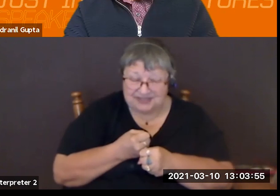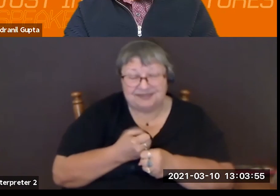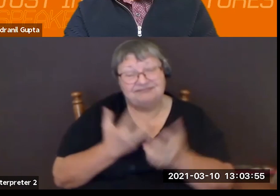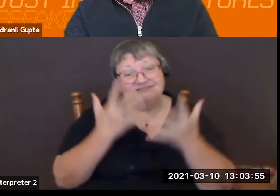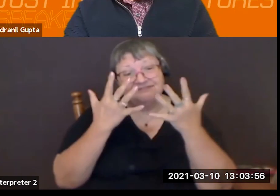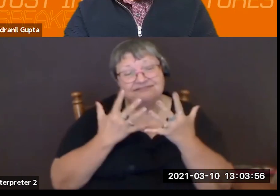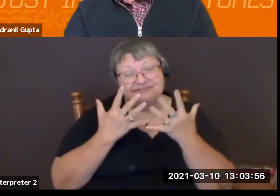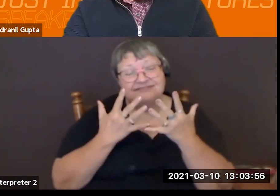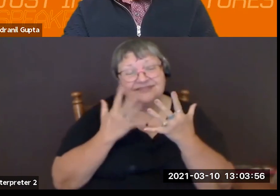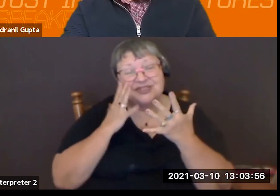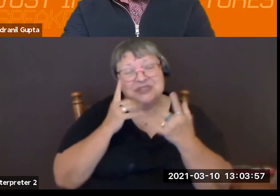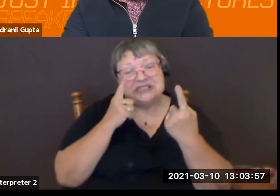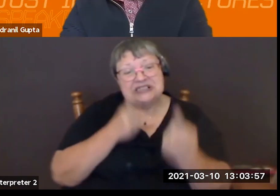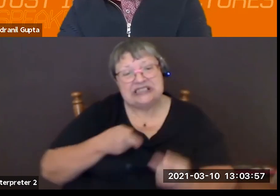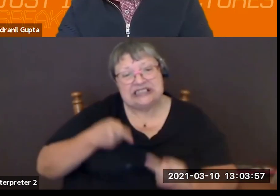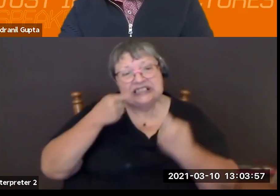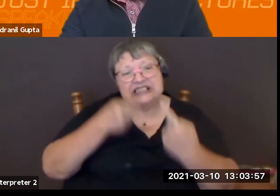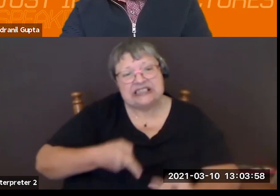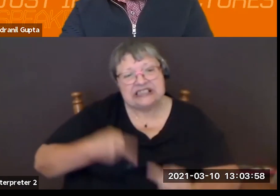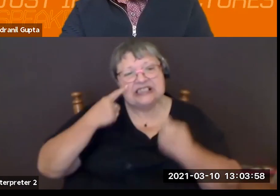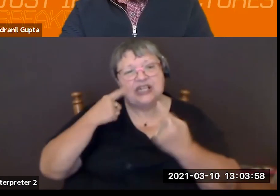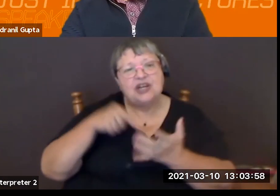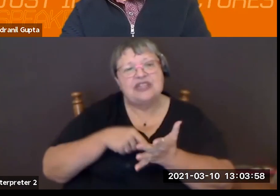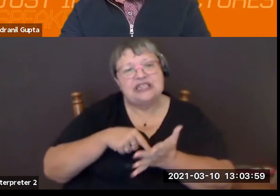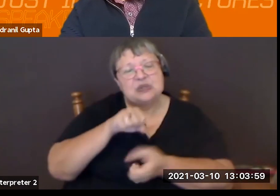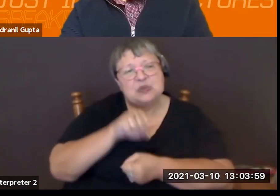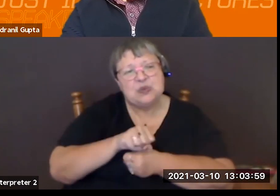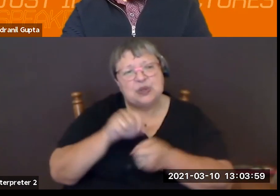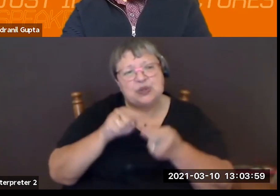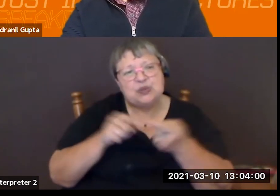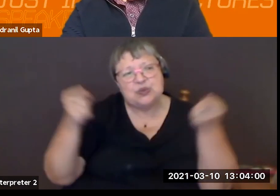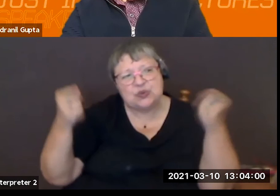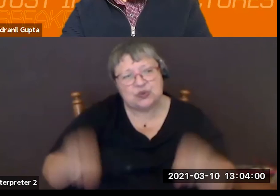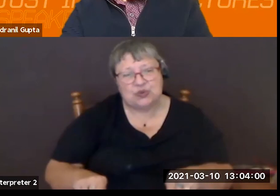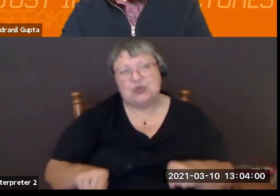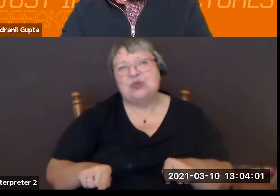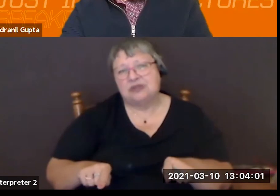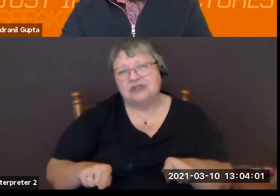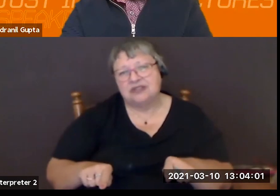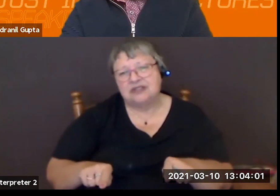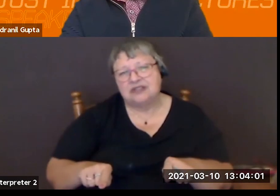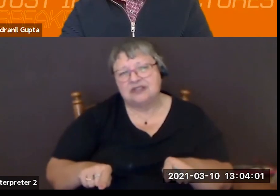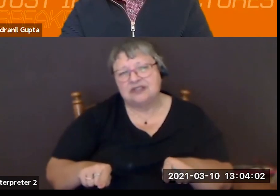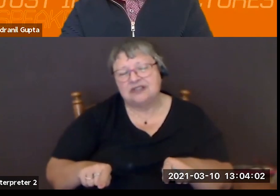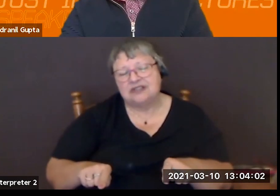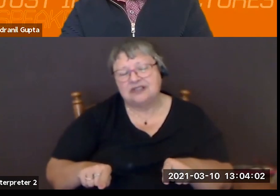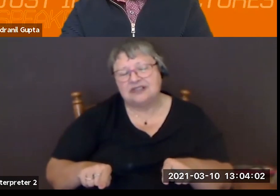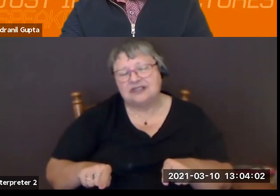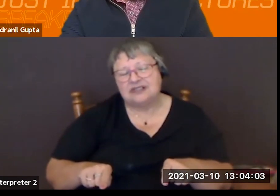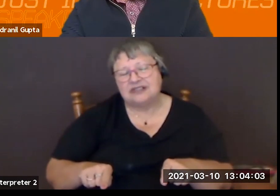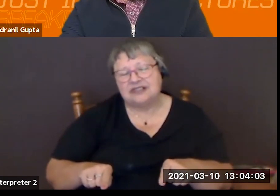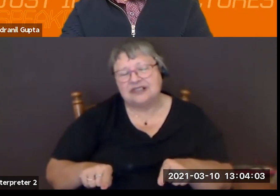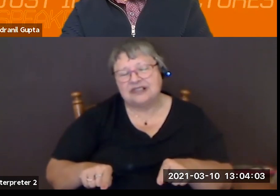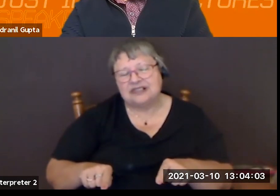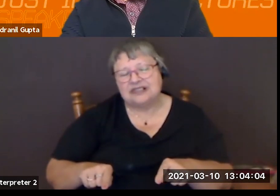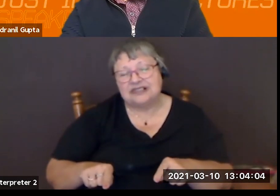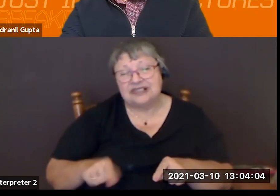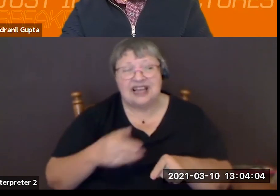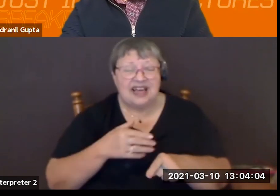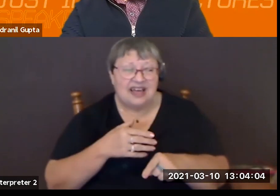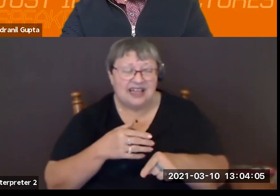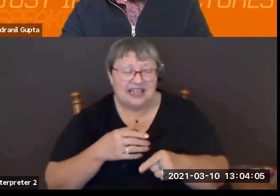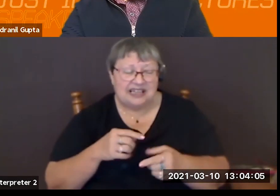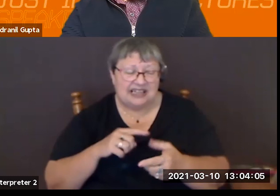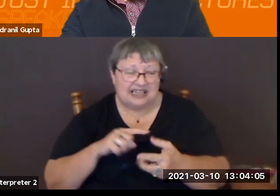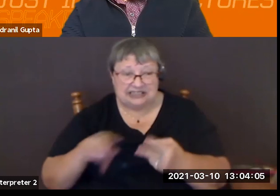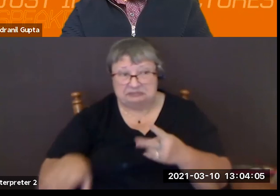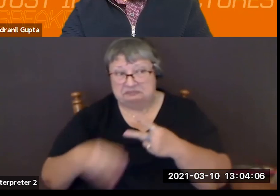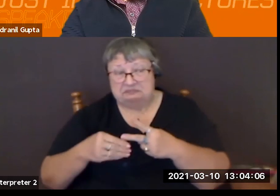a struggle, just for this kind of work to exist, let alone. Do the serve the public good and the way that we urgently needed.